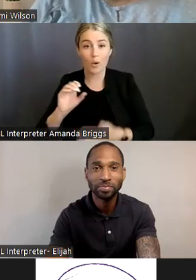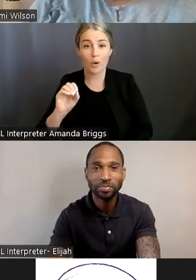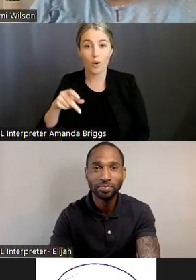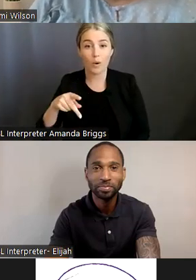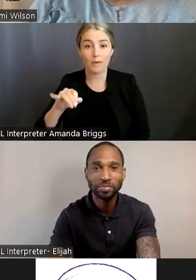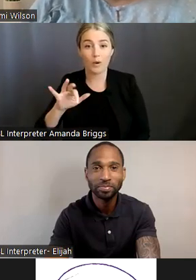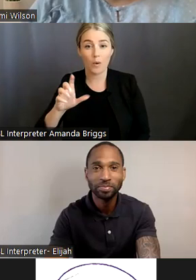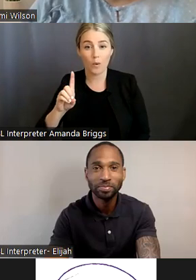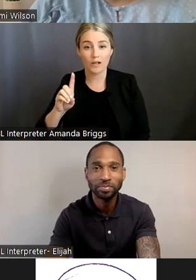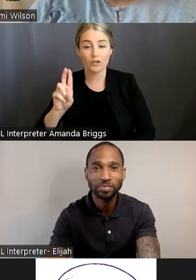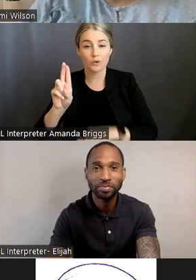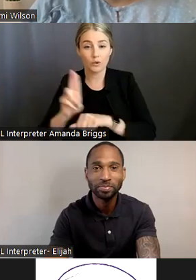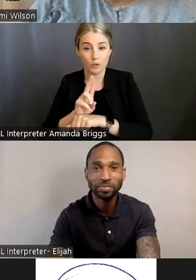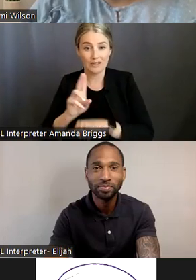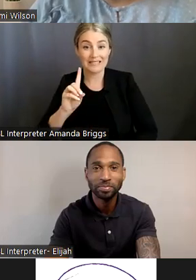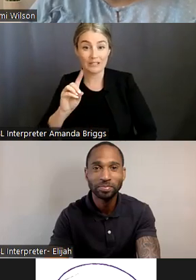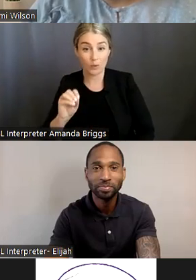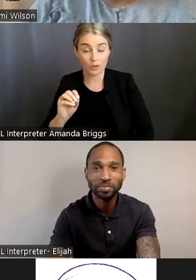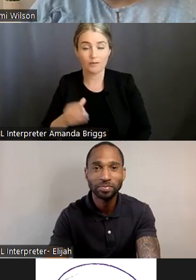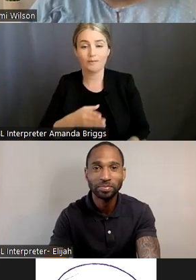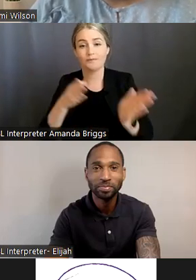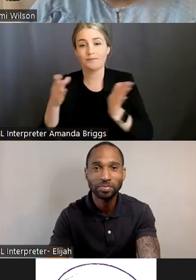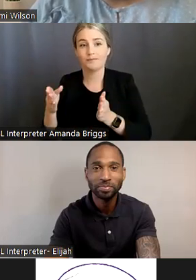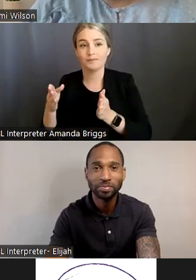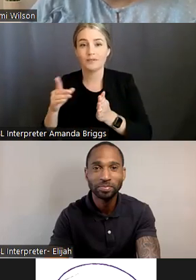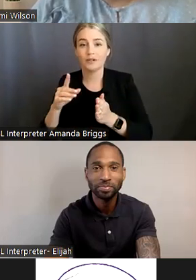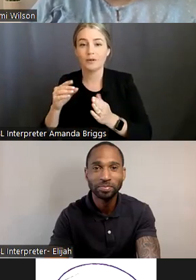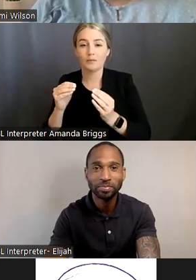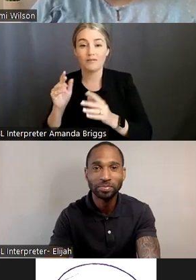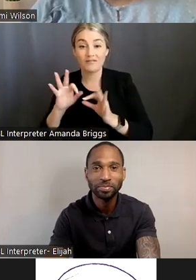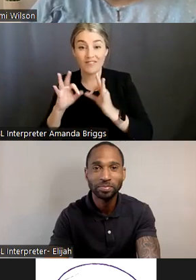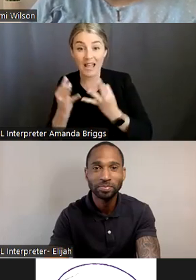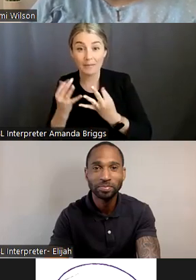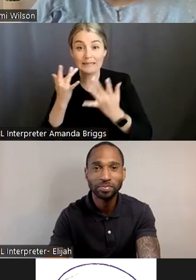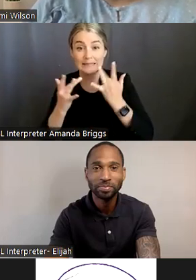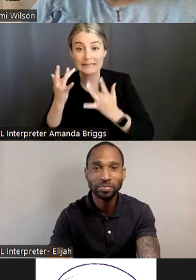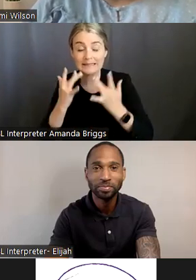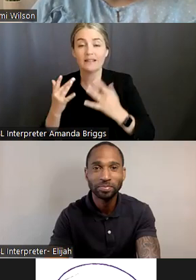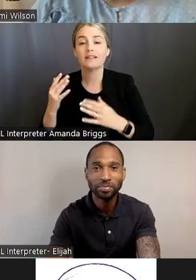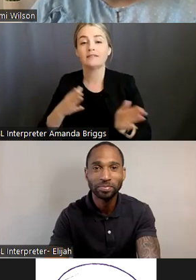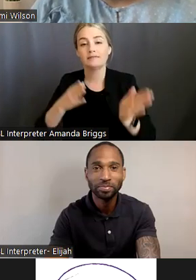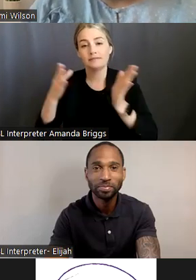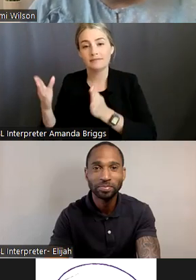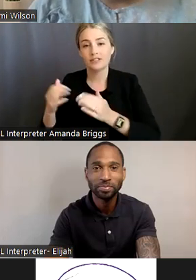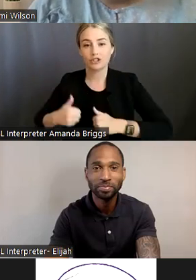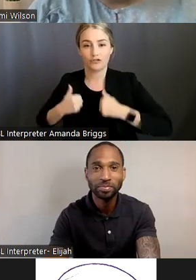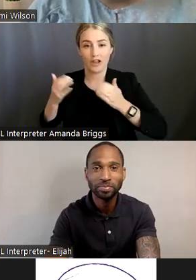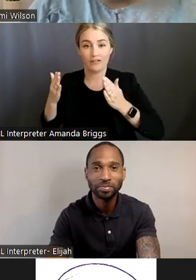low income families, as well as survivors of human trafficking.